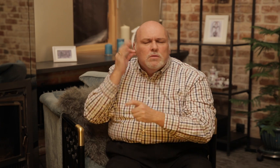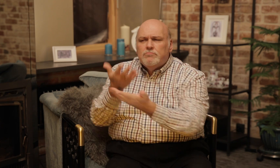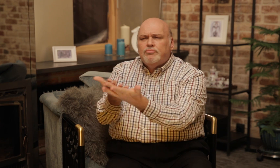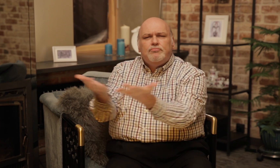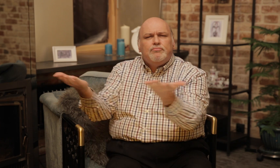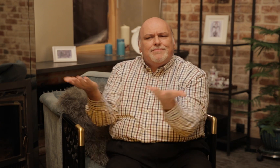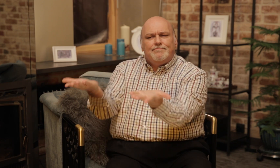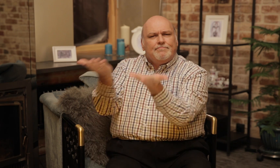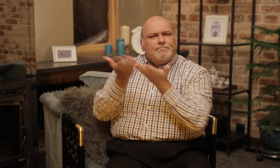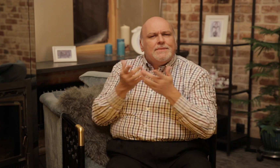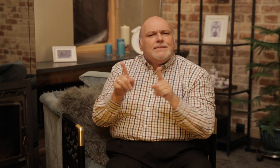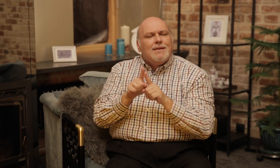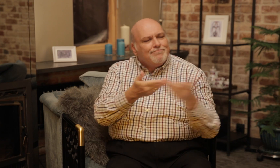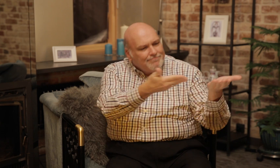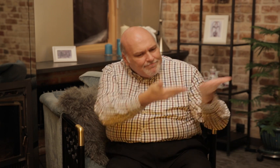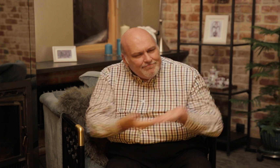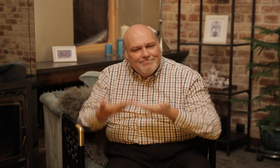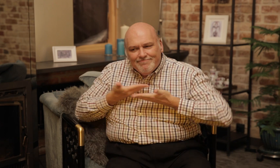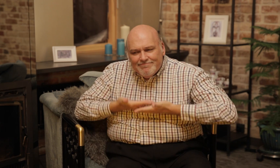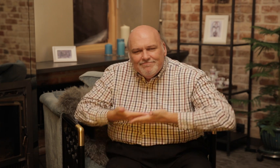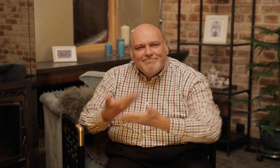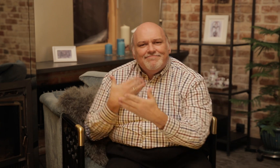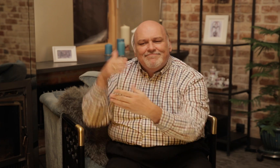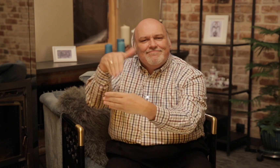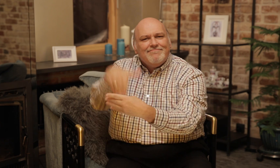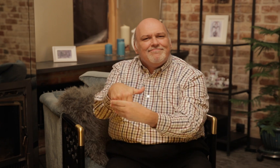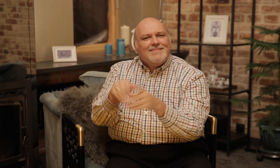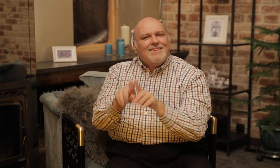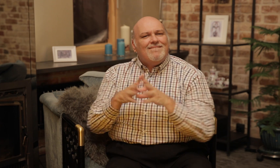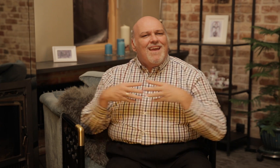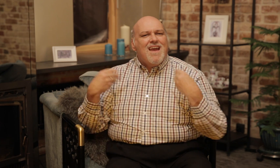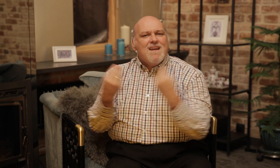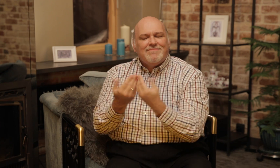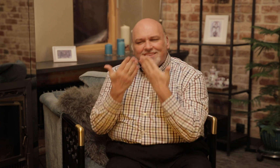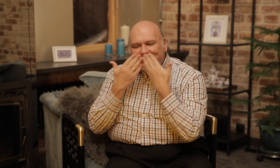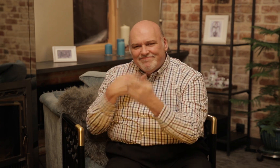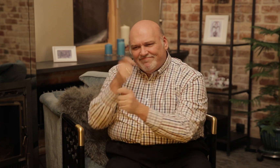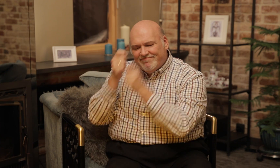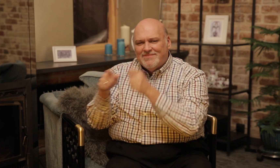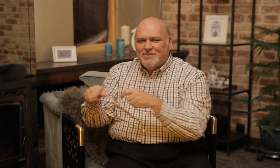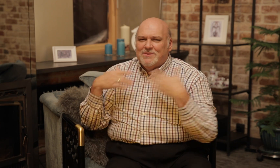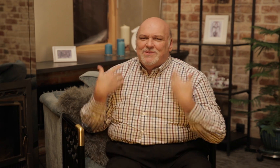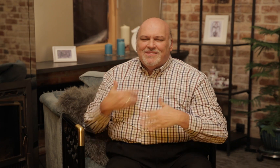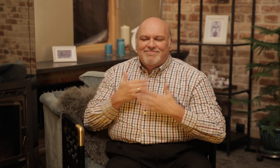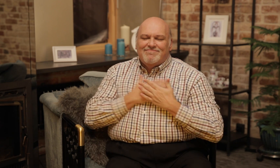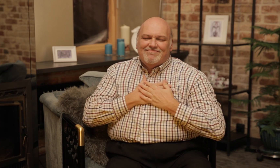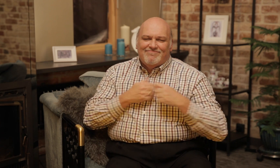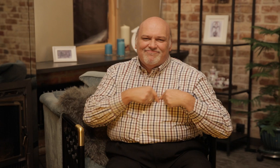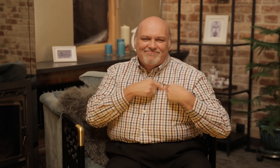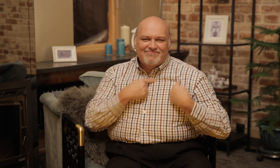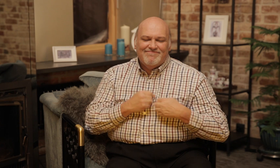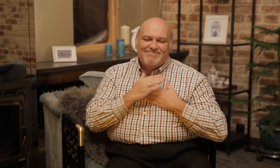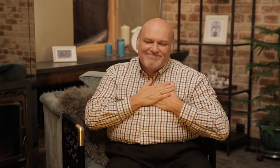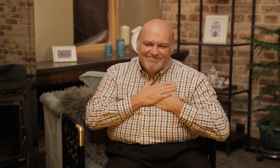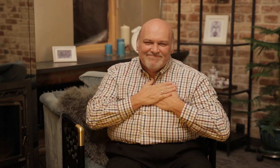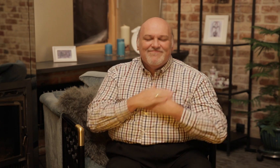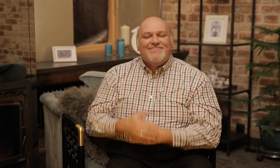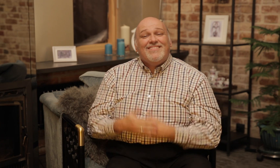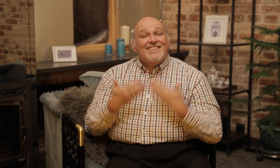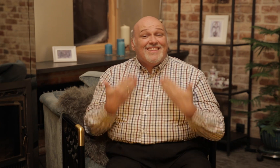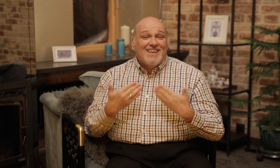for their warm welcome, generosity and allowing me to be part of their family.